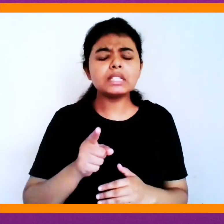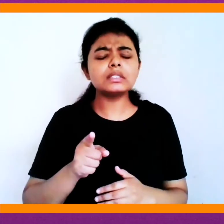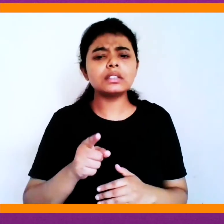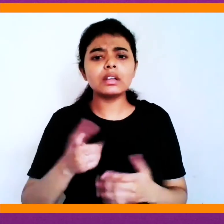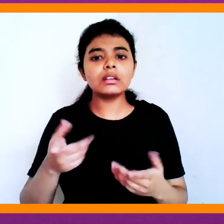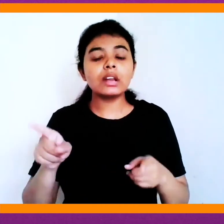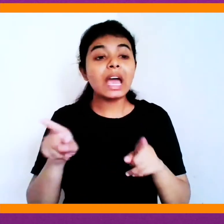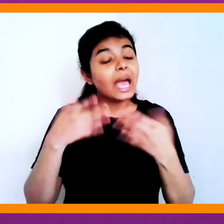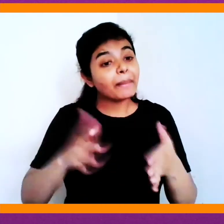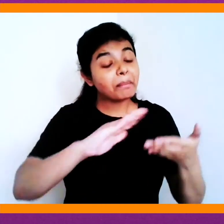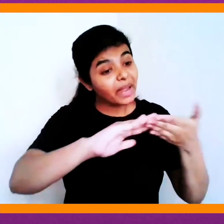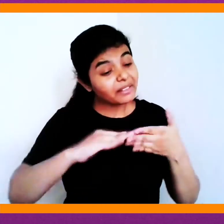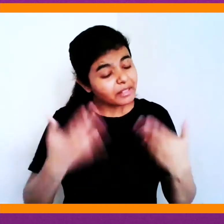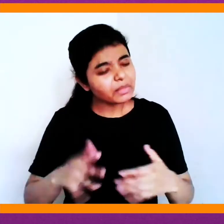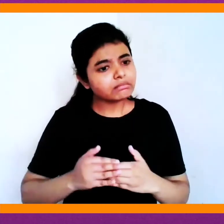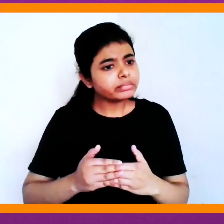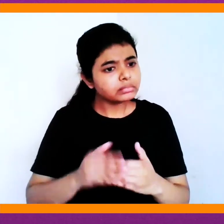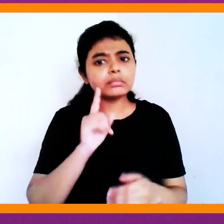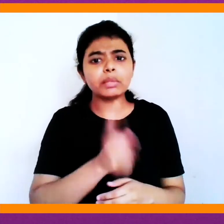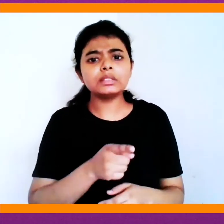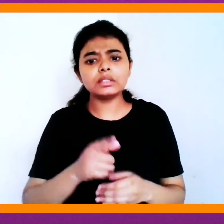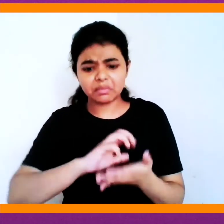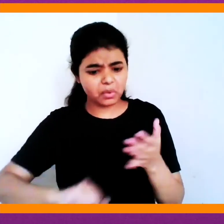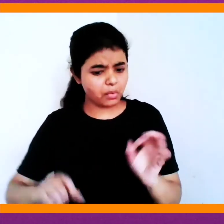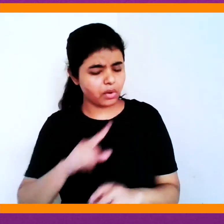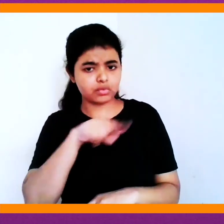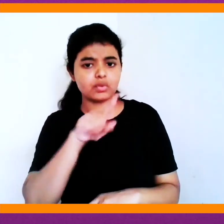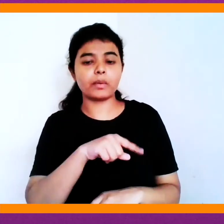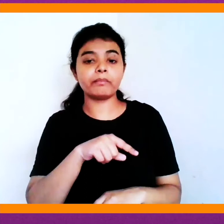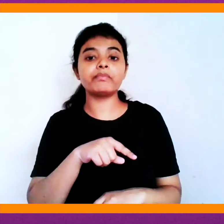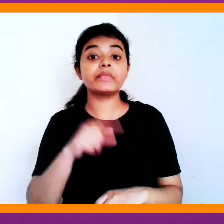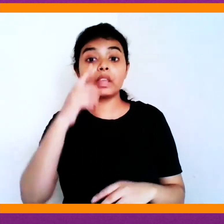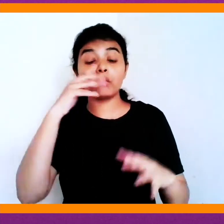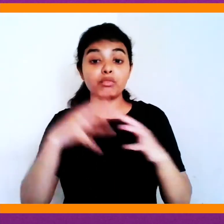tell you if they've had a termination of pregnancy because they feel it's something to be ashamed or